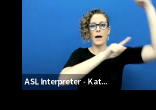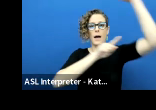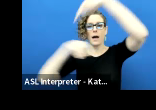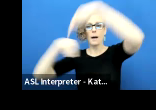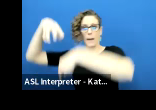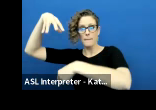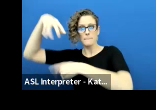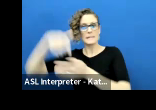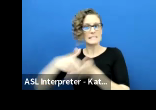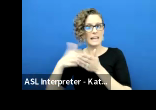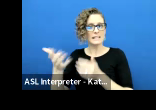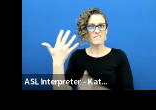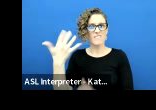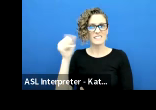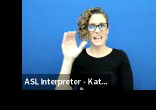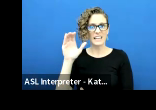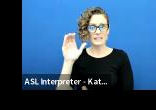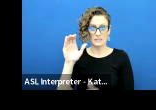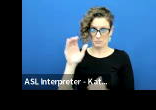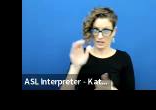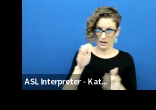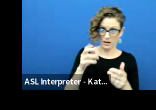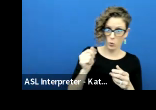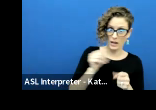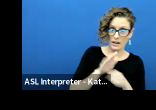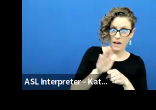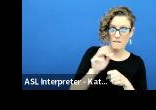dependency a whole slide on that so we'll talk about in a minute the price change is a concern